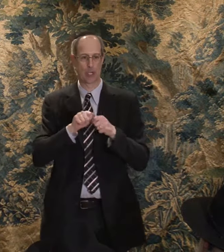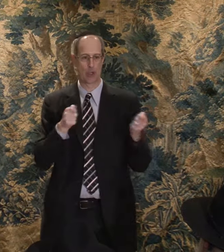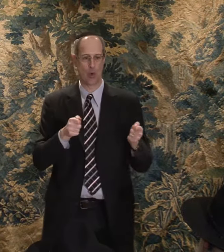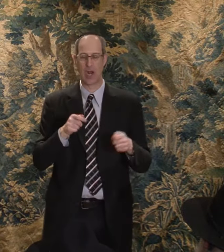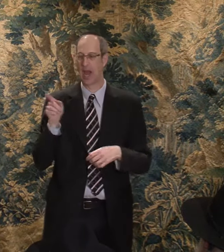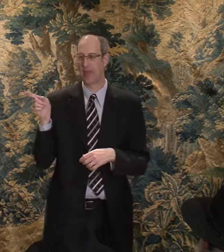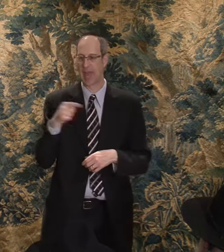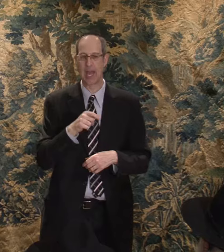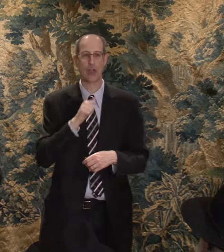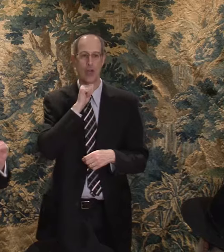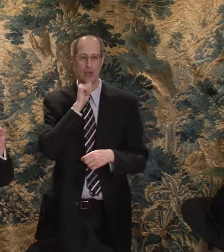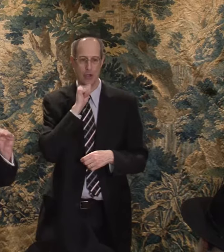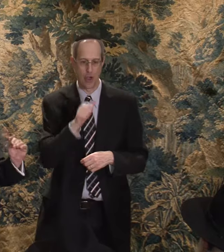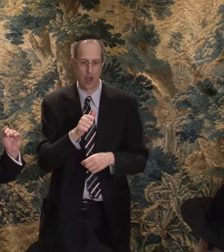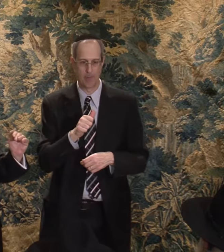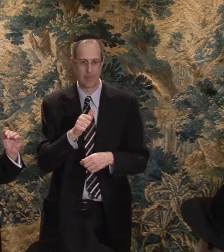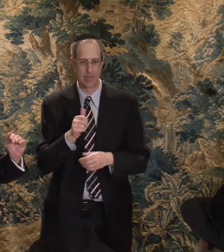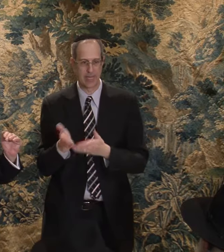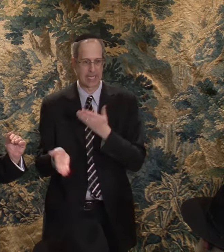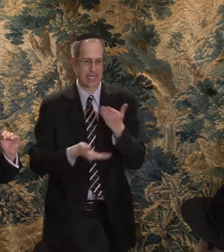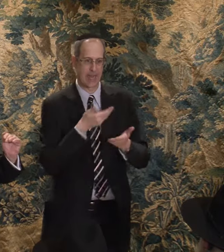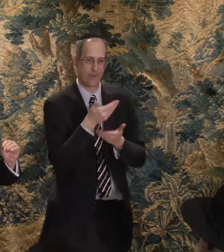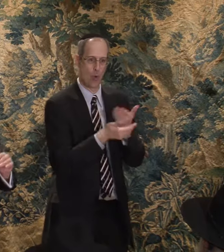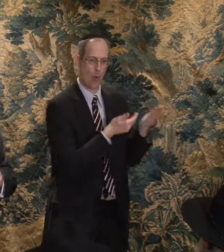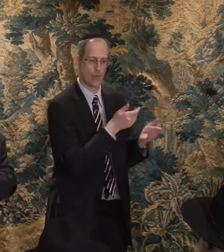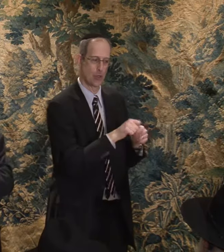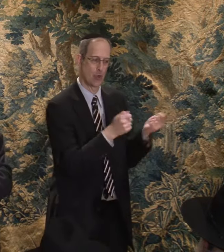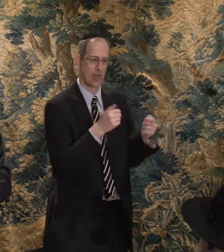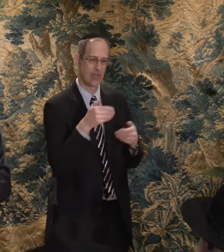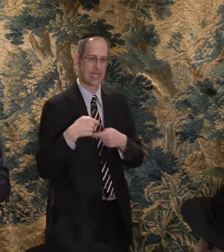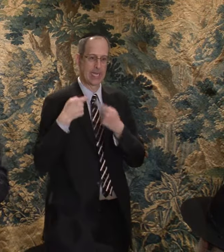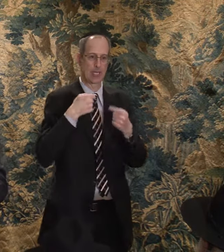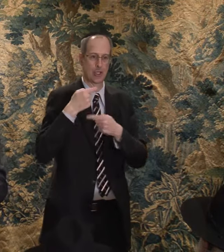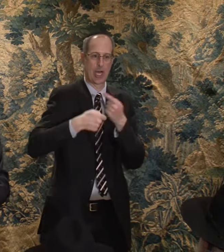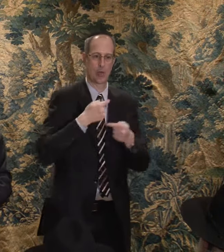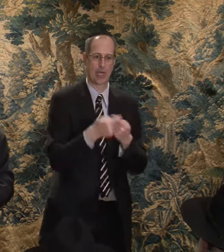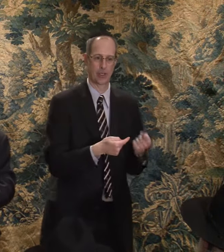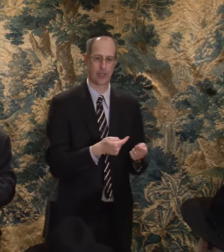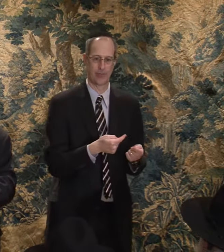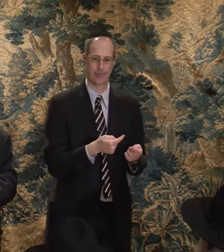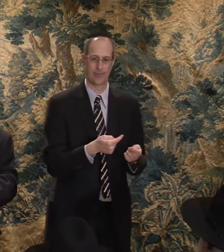not be the ones that I'm gonna give over Torah to the next generation so listen